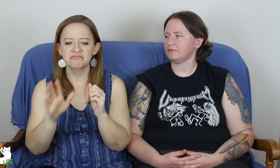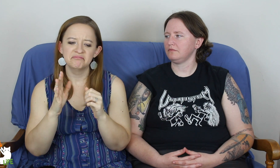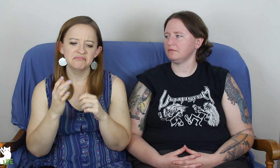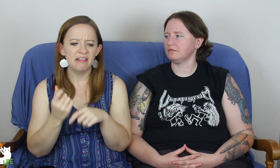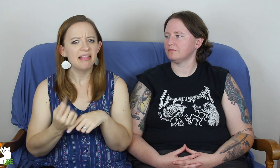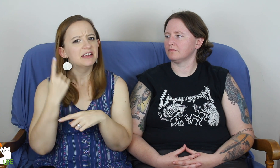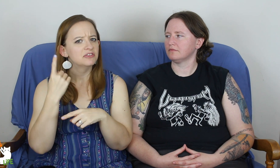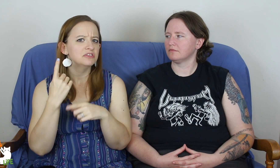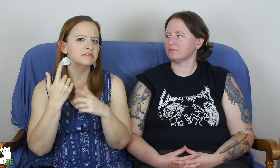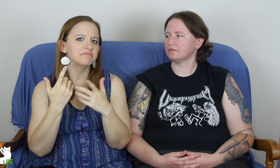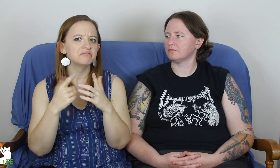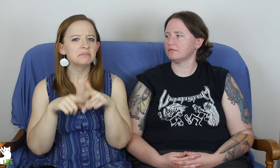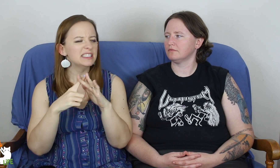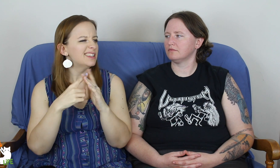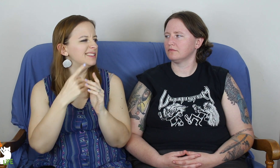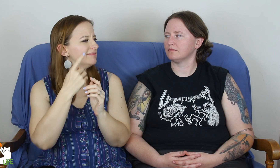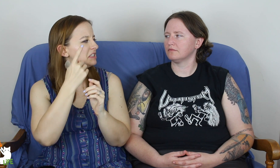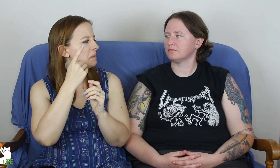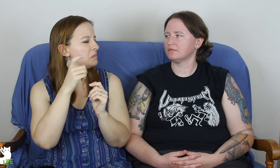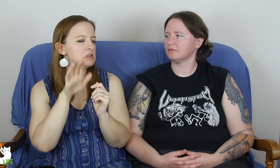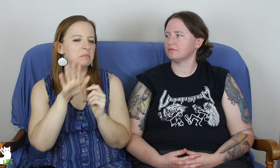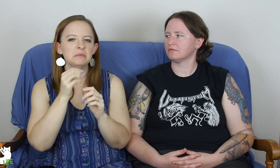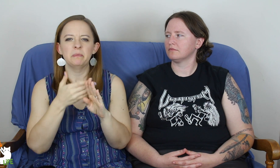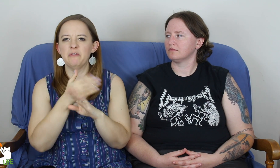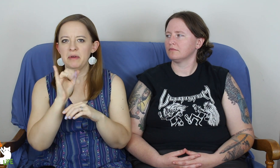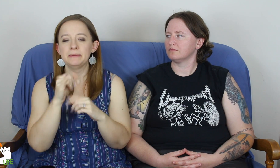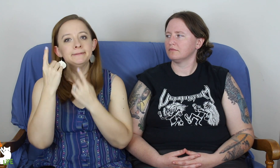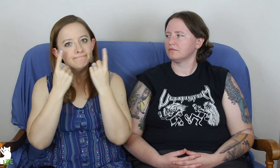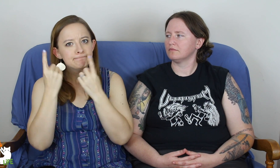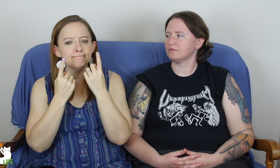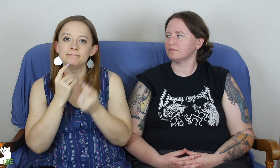We started around... last year... beginning of the summer, a little bit before that.